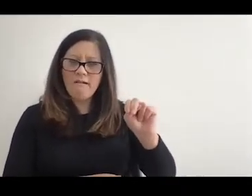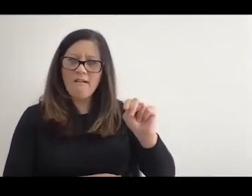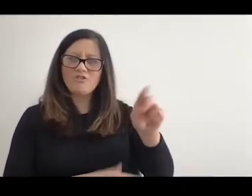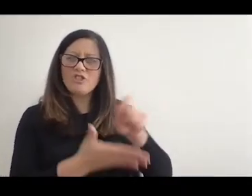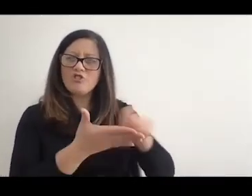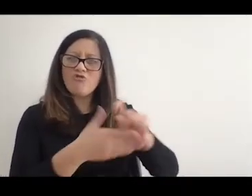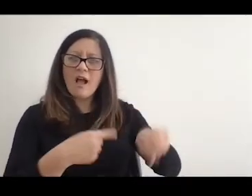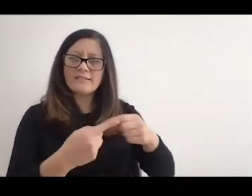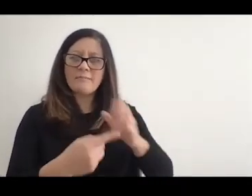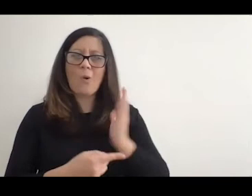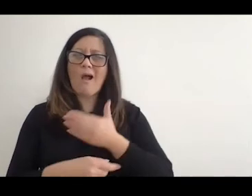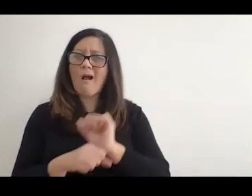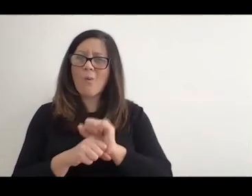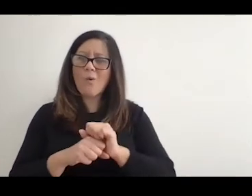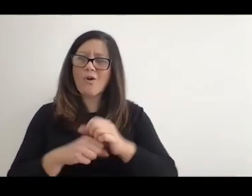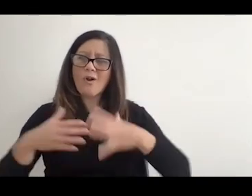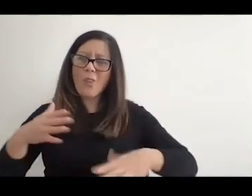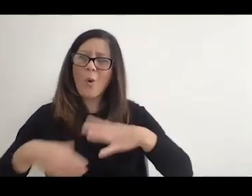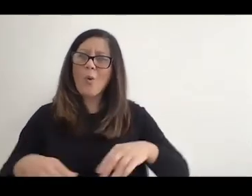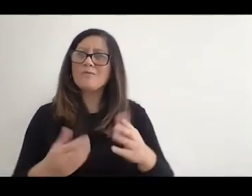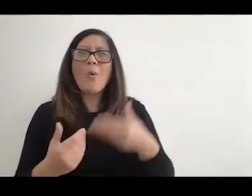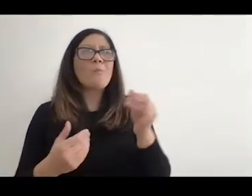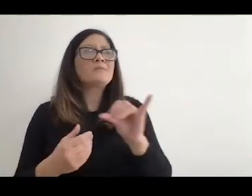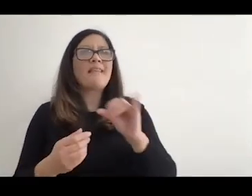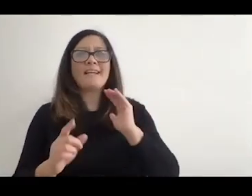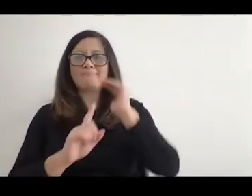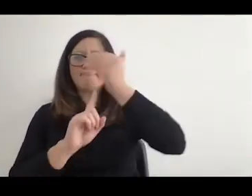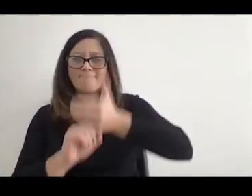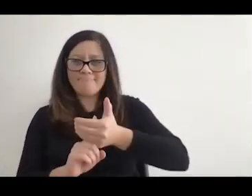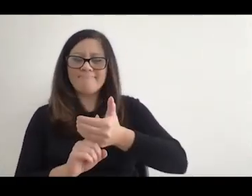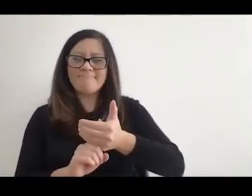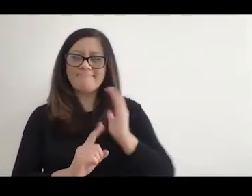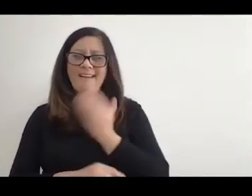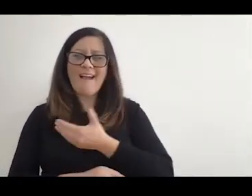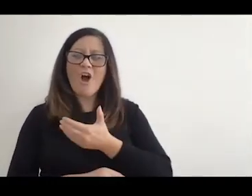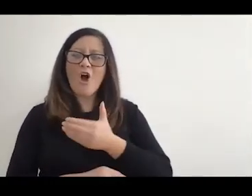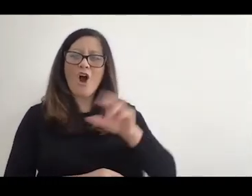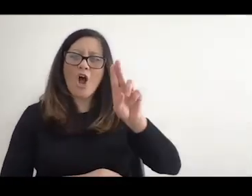our uniforms are armor and I remember her article that came out in March.